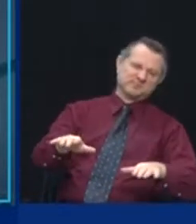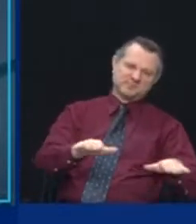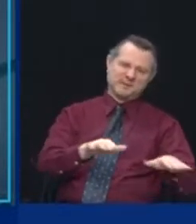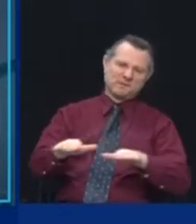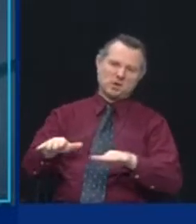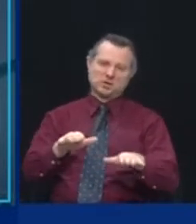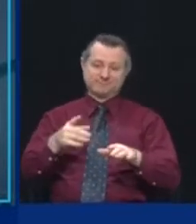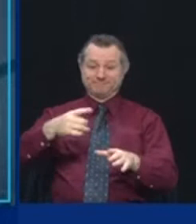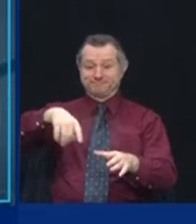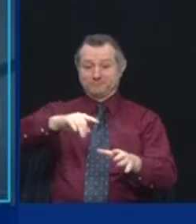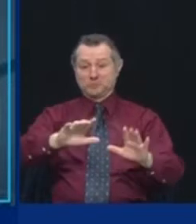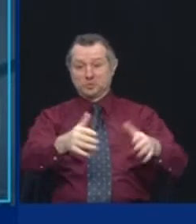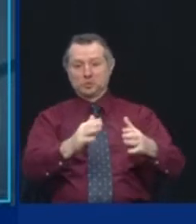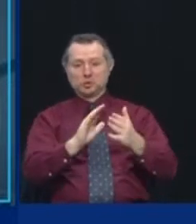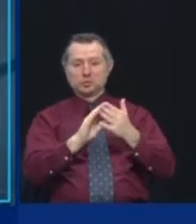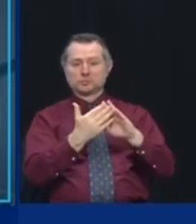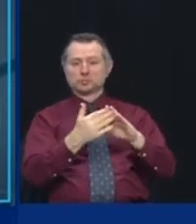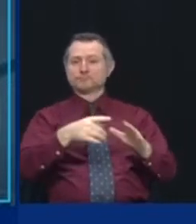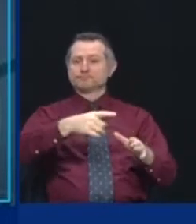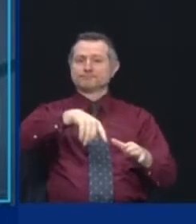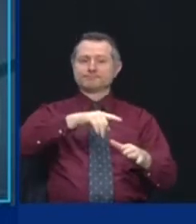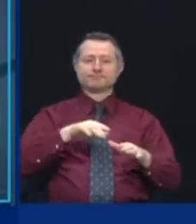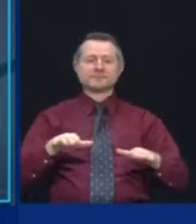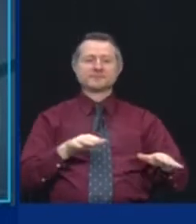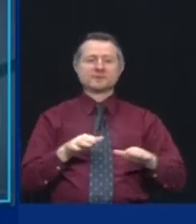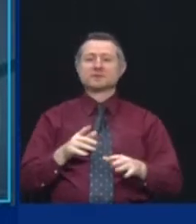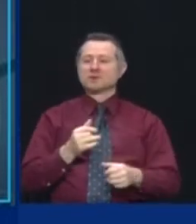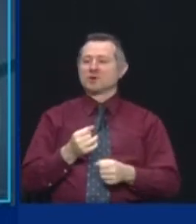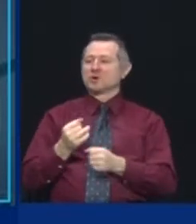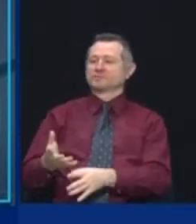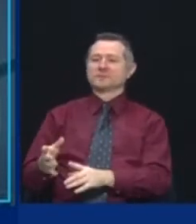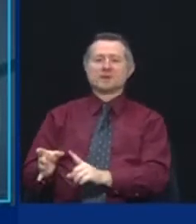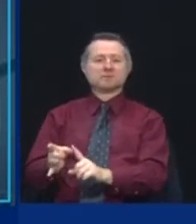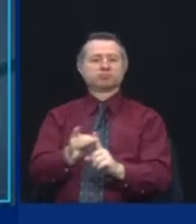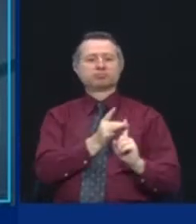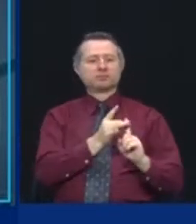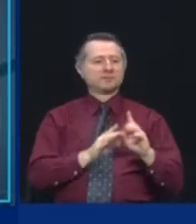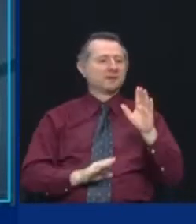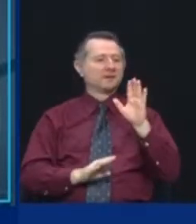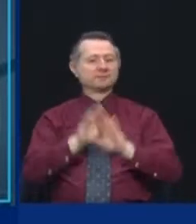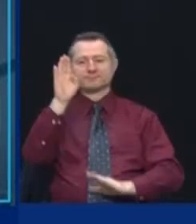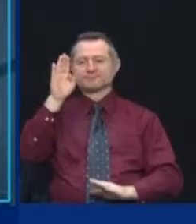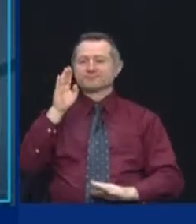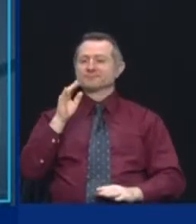THERE'S ONLY ONE ANSWER. BECAUSE IT IS THE BEHAVIOR OF THAT COMMUNITY THAT IS